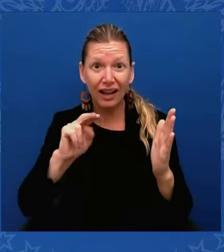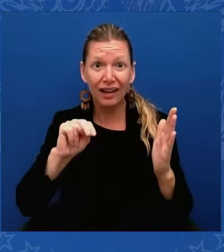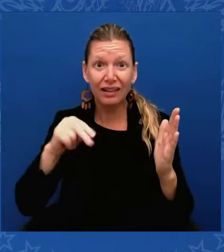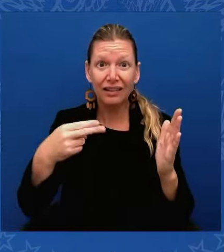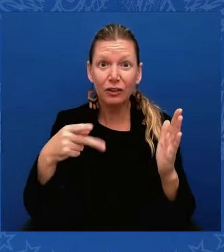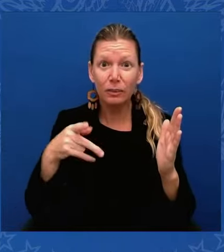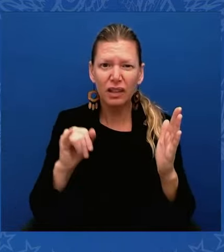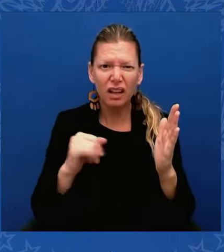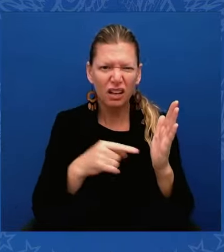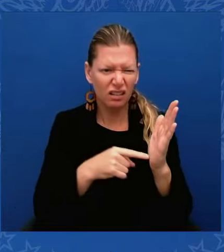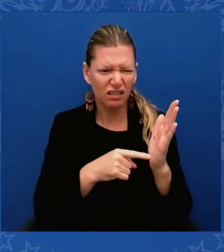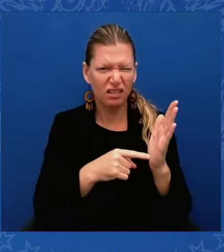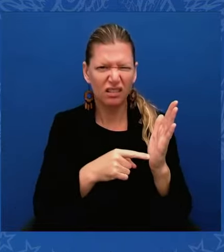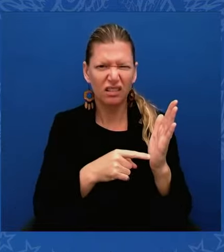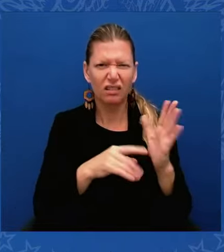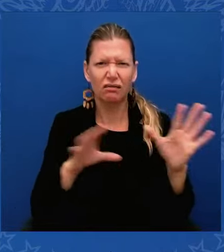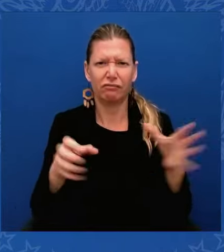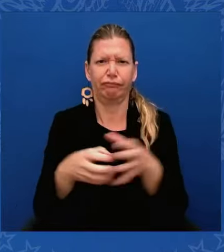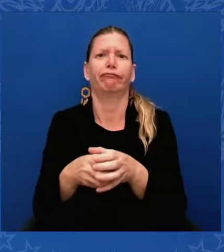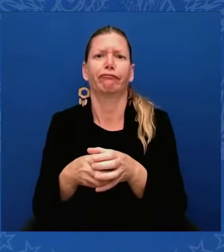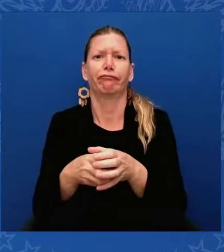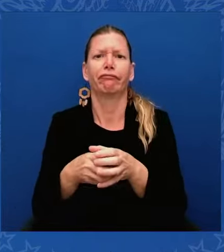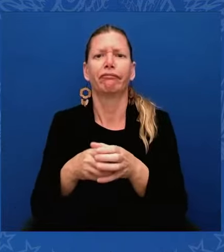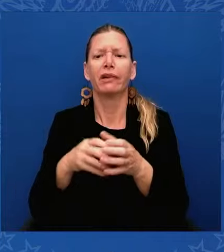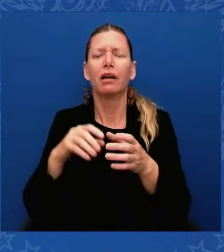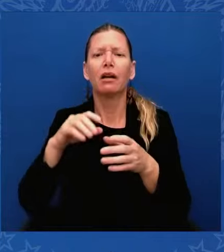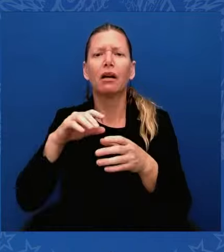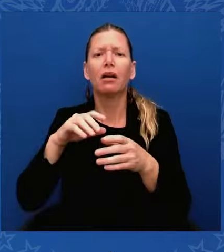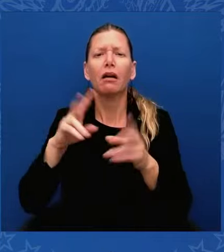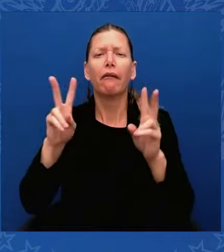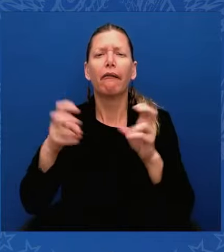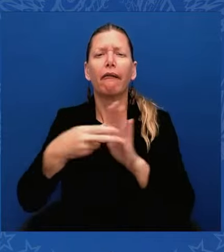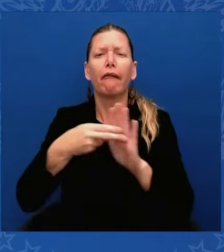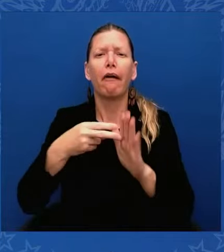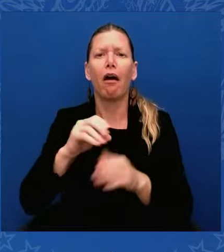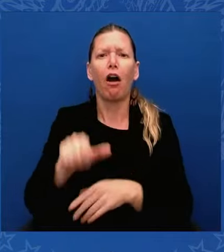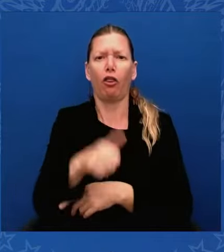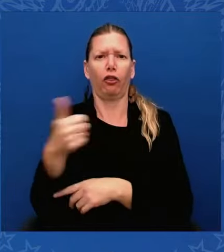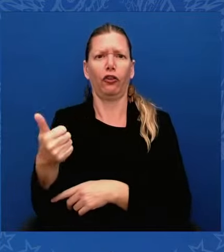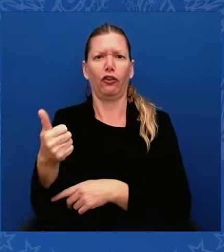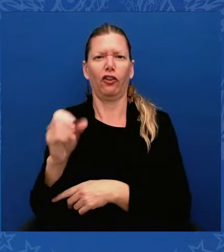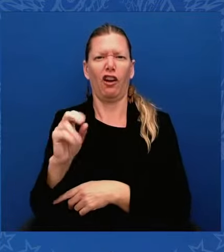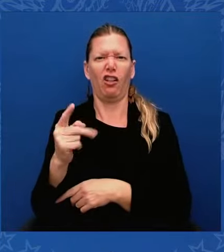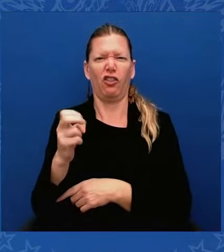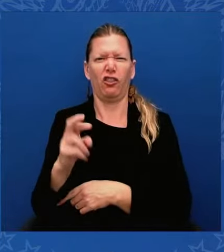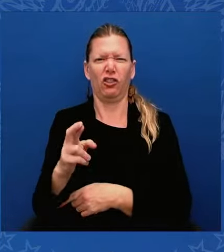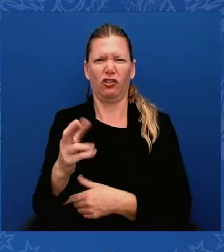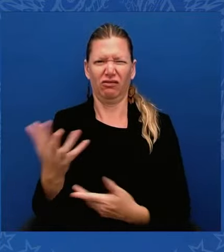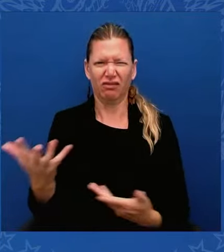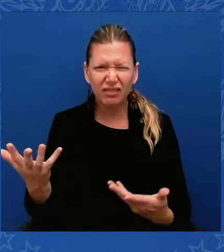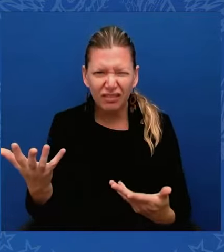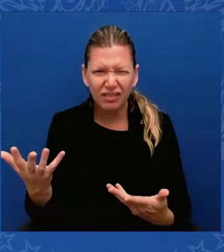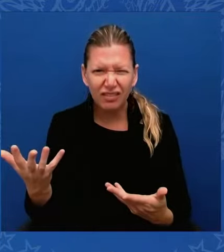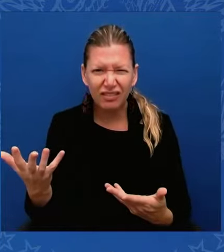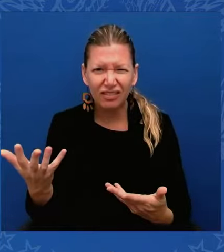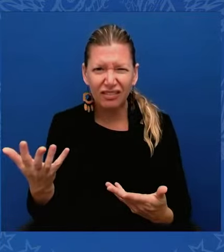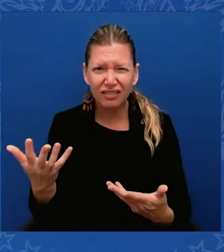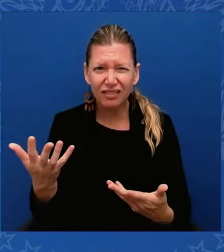Even in the midst of the global pandemic, we were otherized. But President Biden not only sees us,